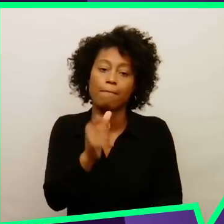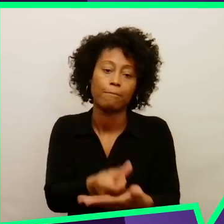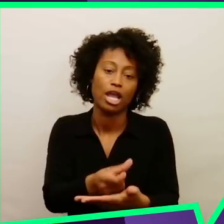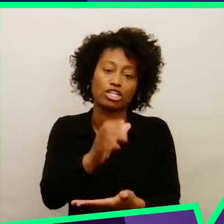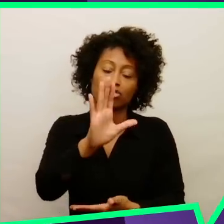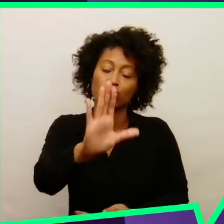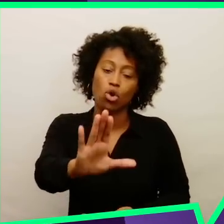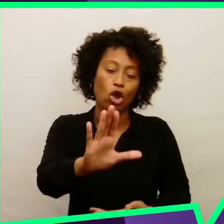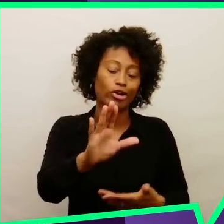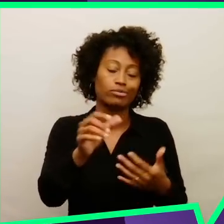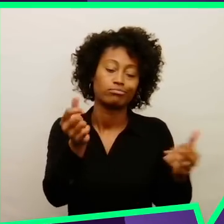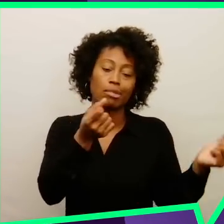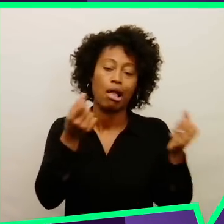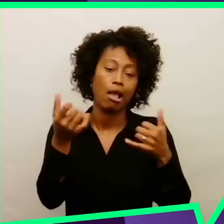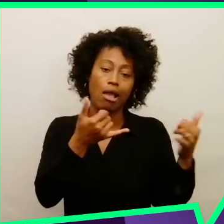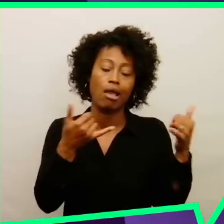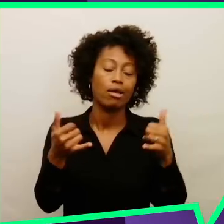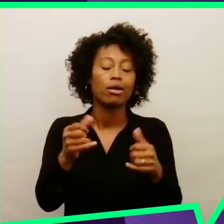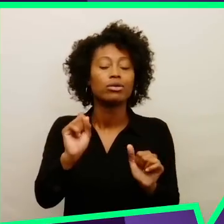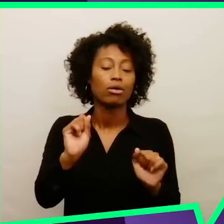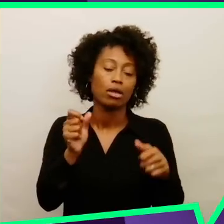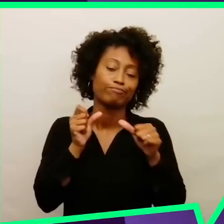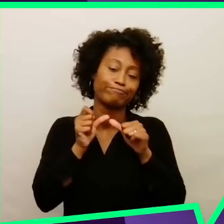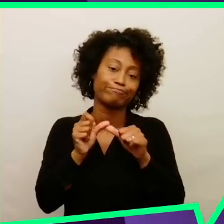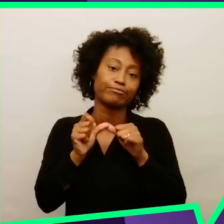So we can see them get super bashed up,